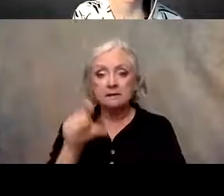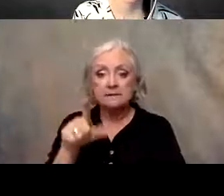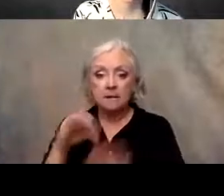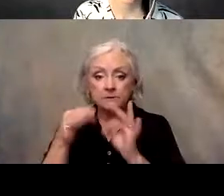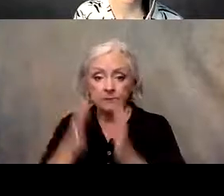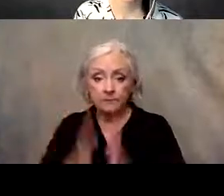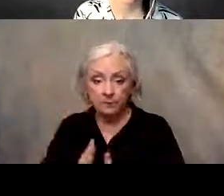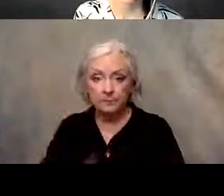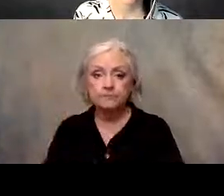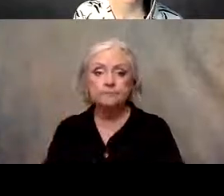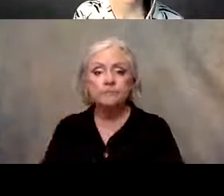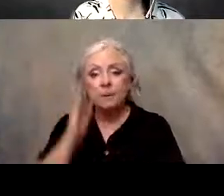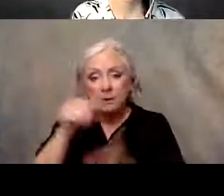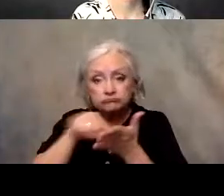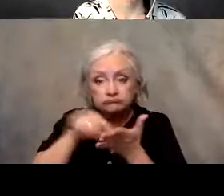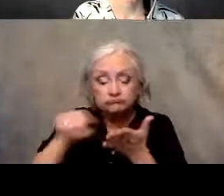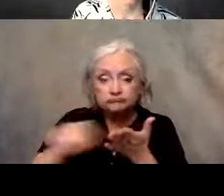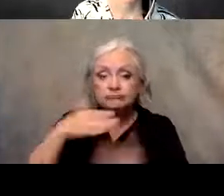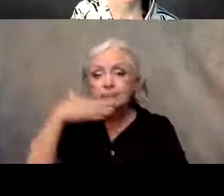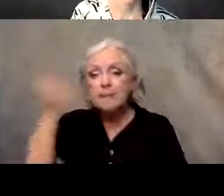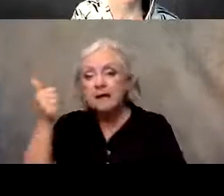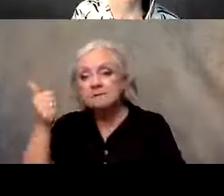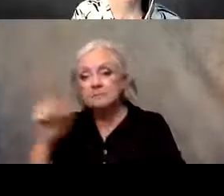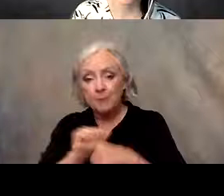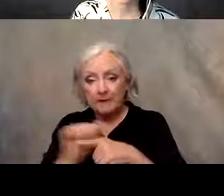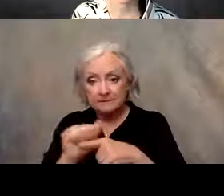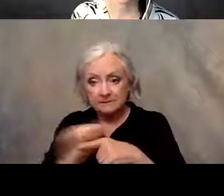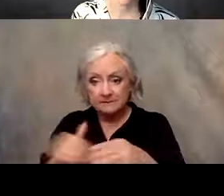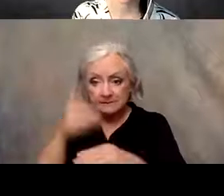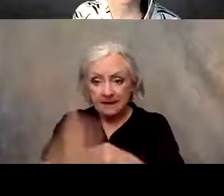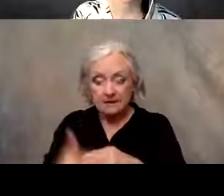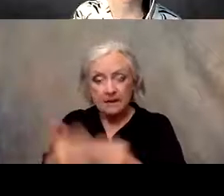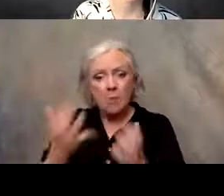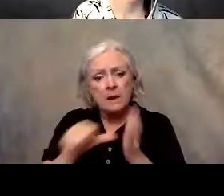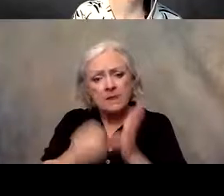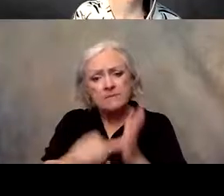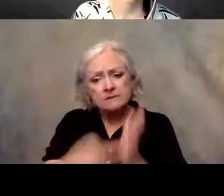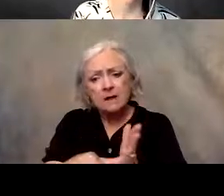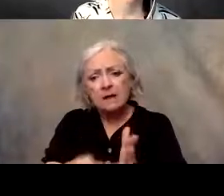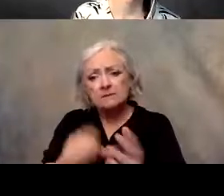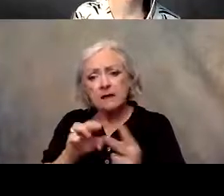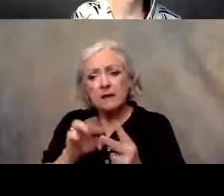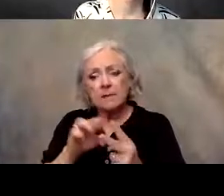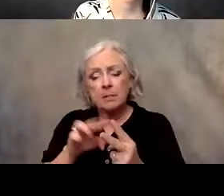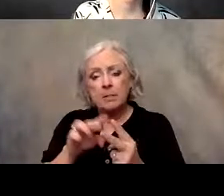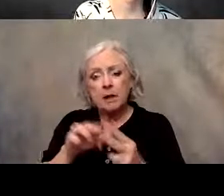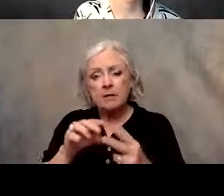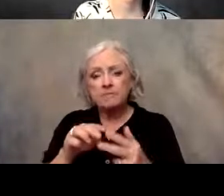We'll explore some best practices and processes next. And I wanted to highlight a couple of the parameters that are specifically related